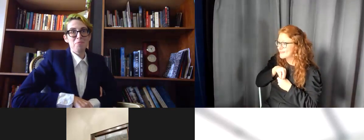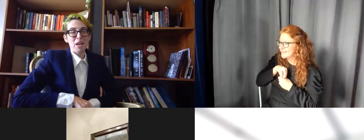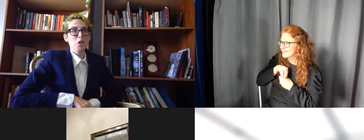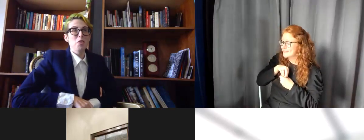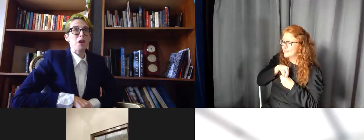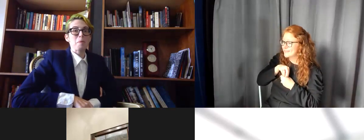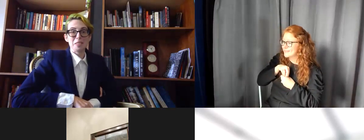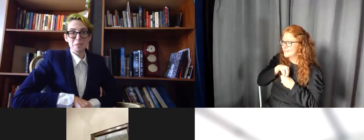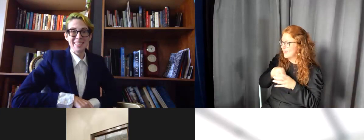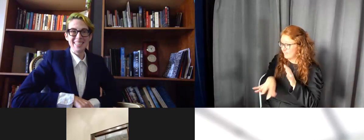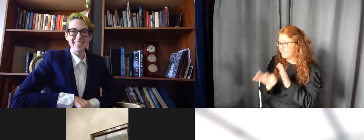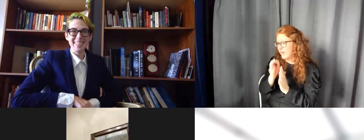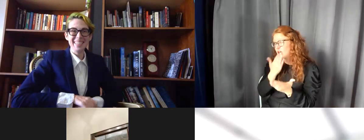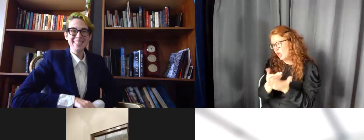Farrah Garland: find a good therapist.